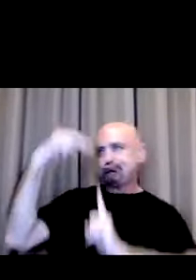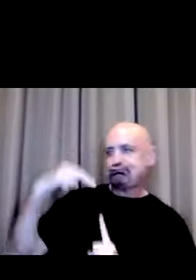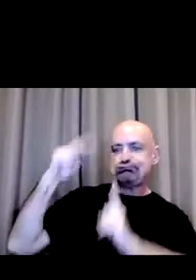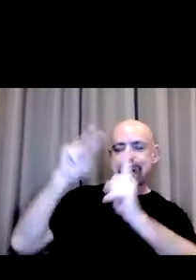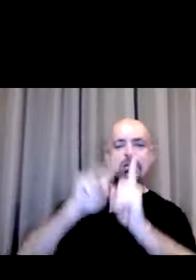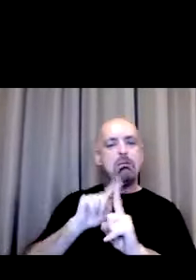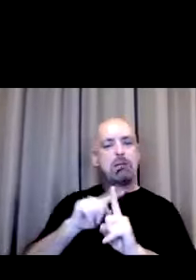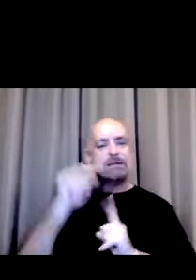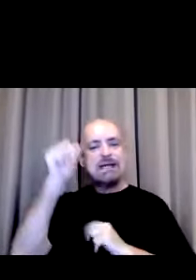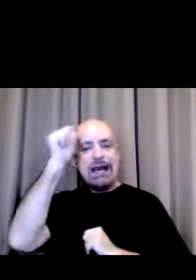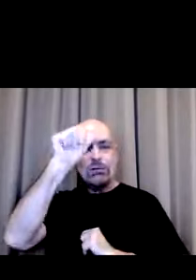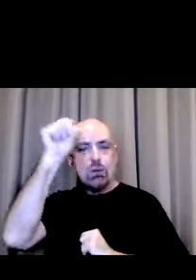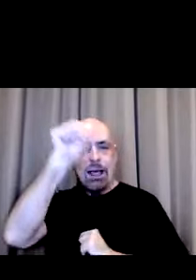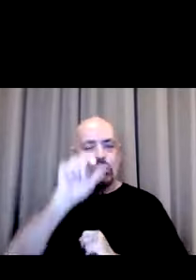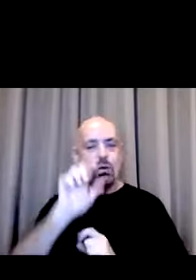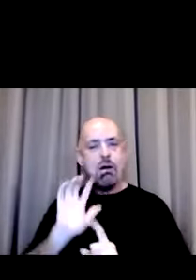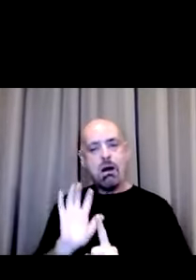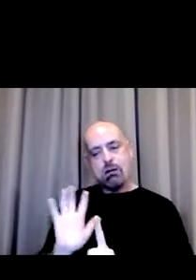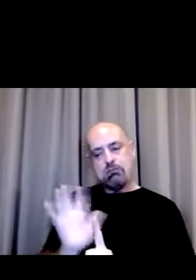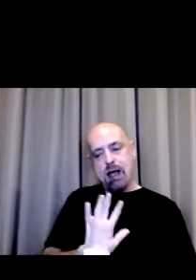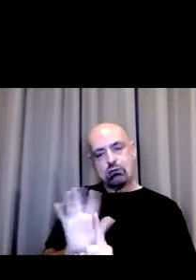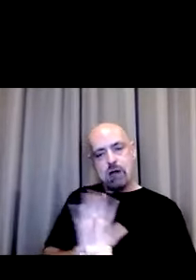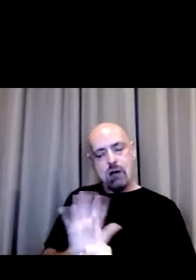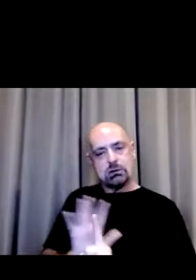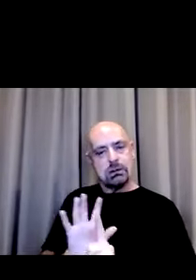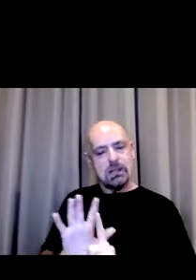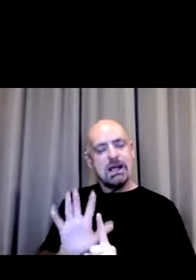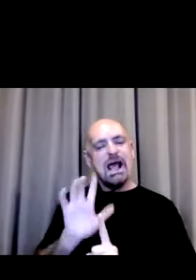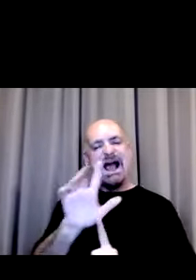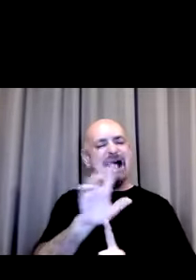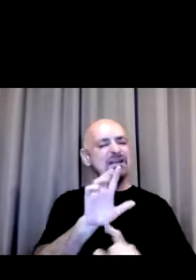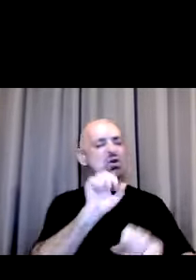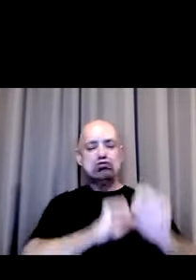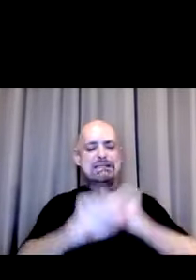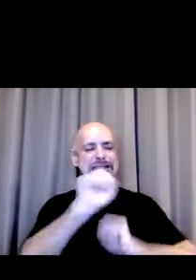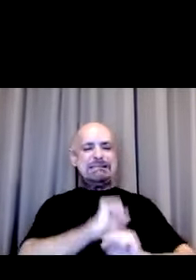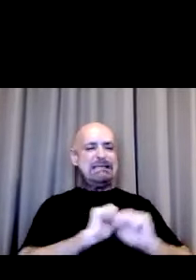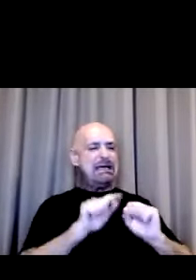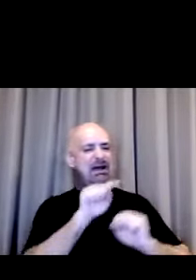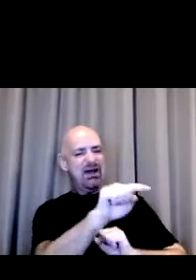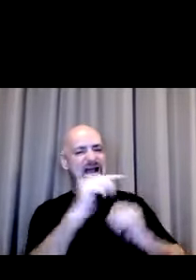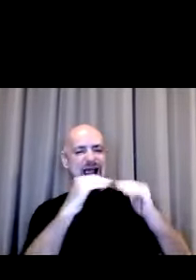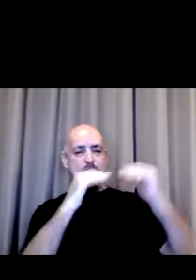institution namely the London school of economics. I couldn't be happier.